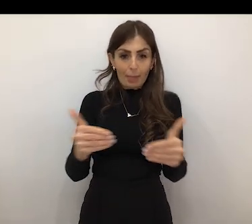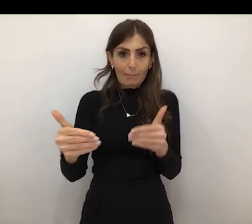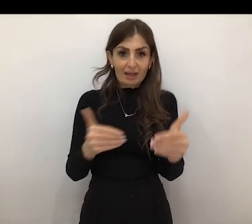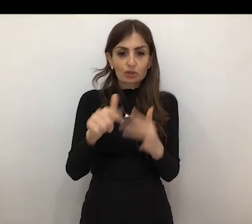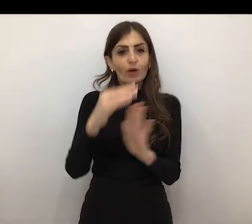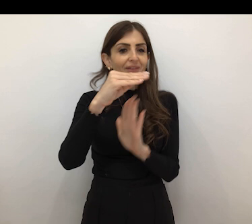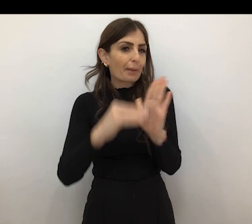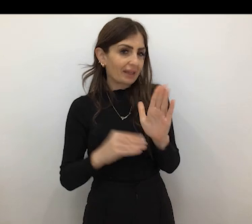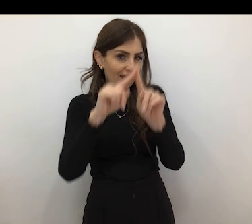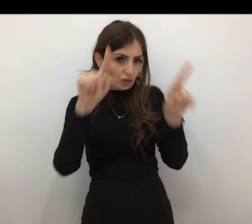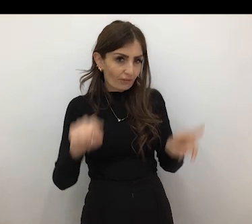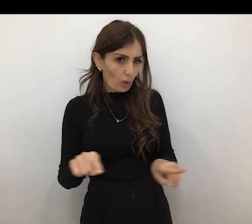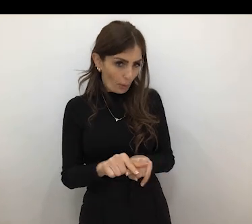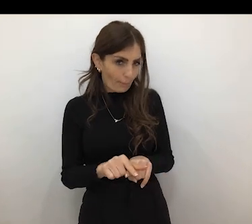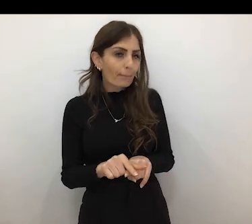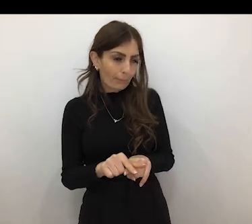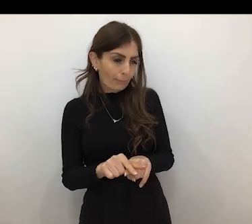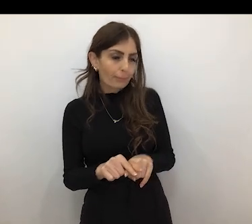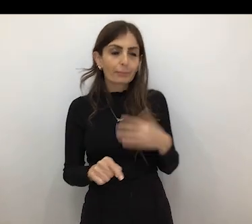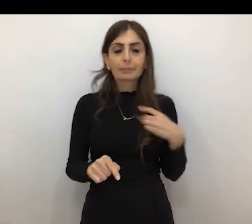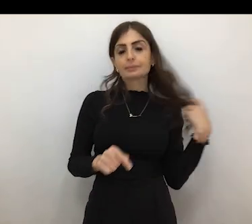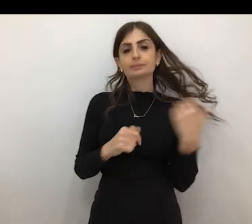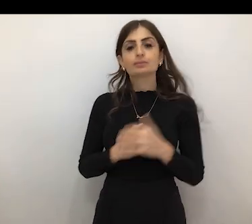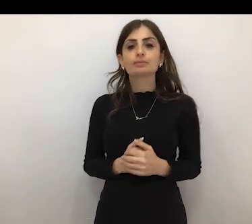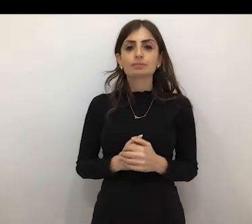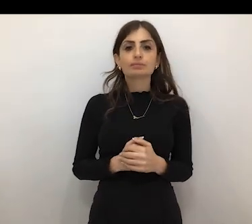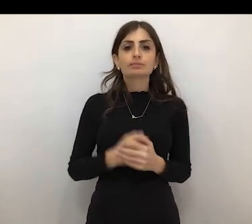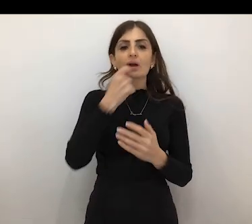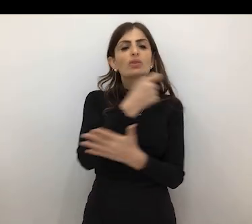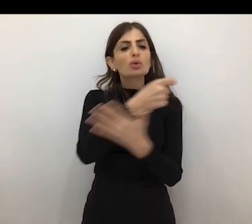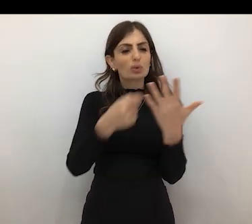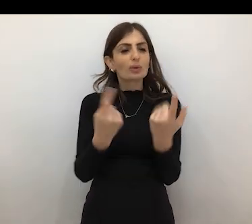budget section of the application form for the Export Development Fund. There are a few